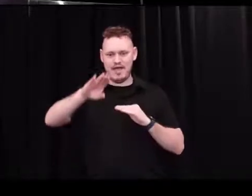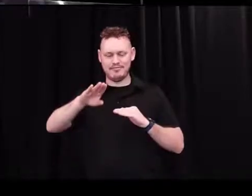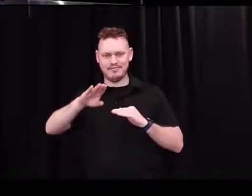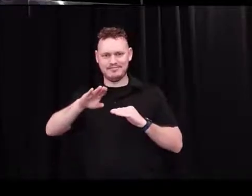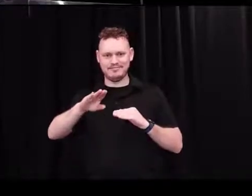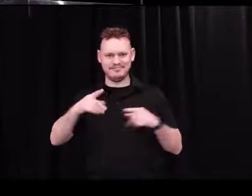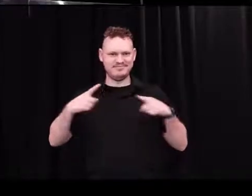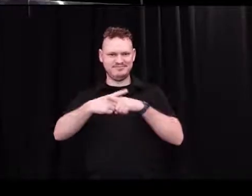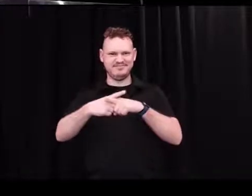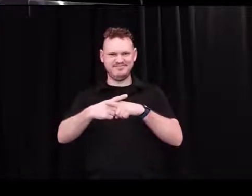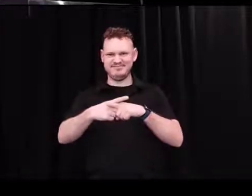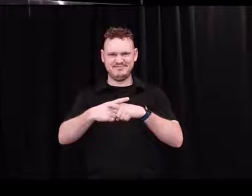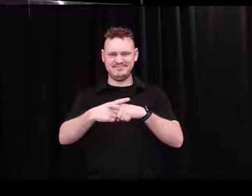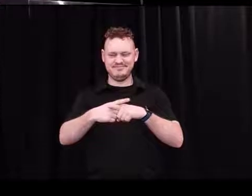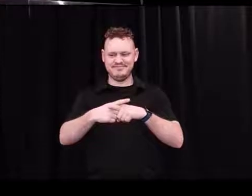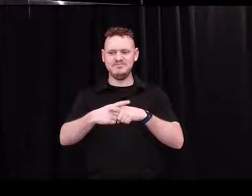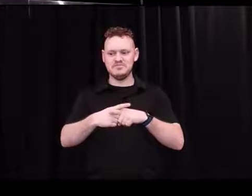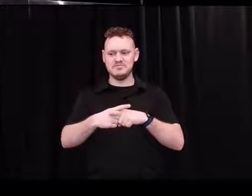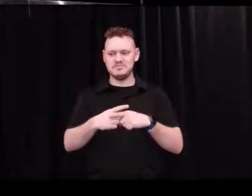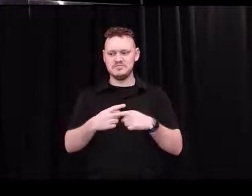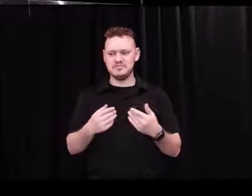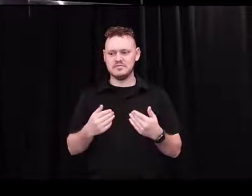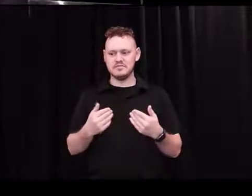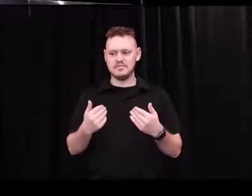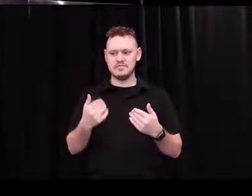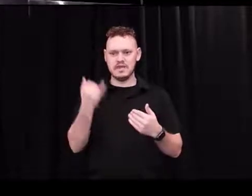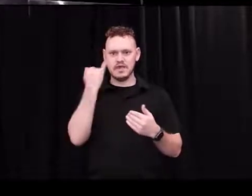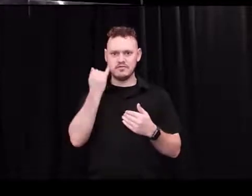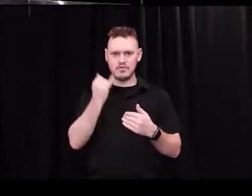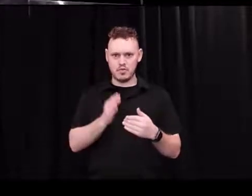you're going to get an equivalent number of steps if you go in a straight line everywhere you go,